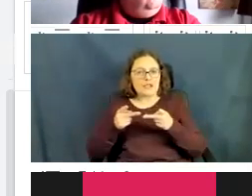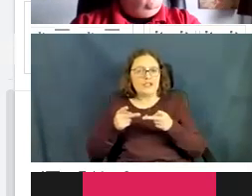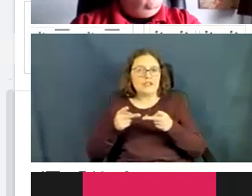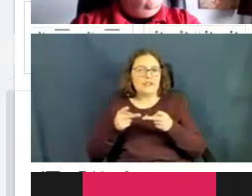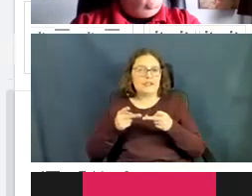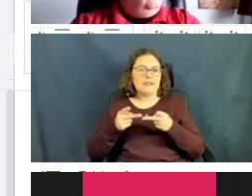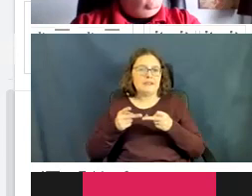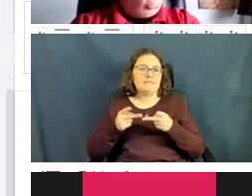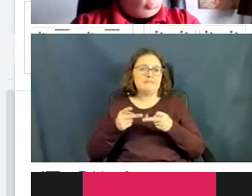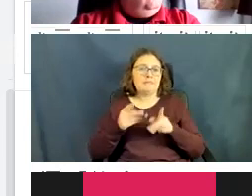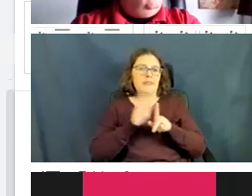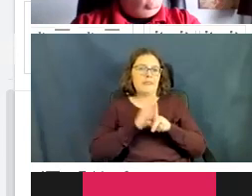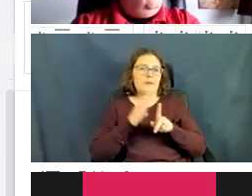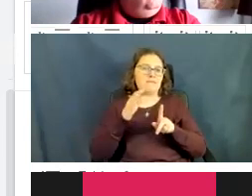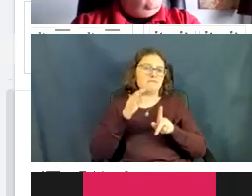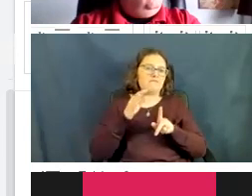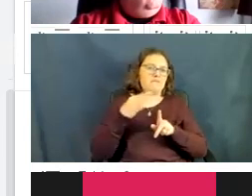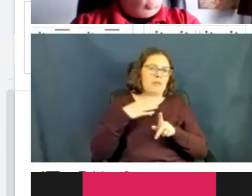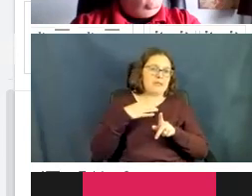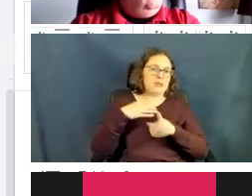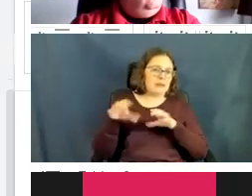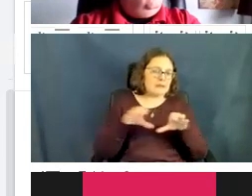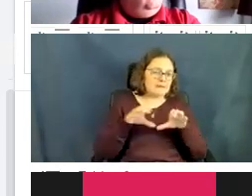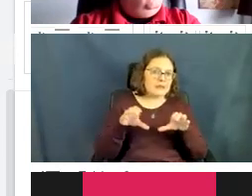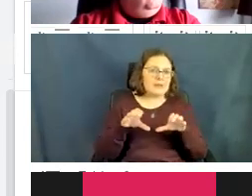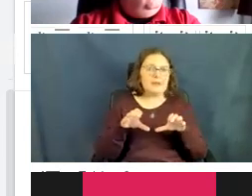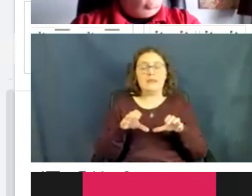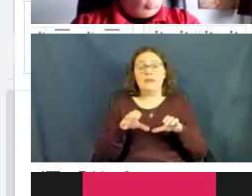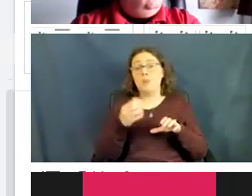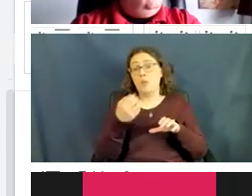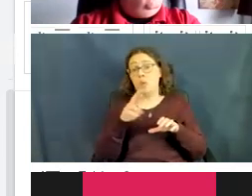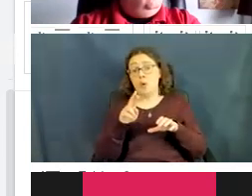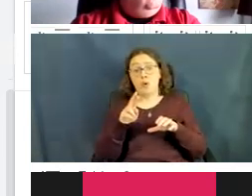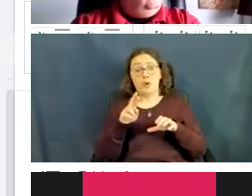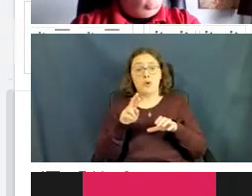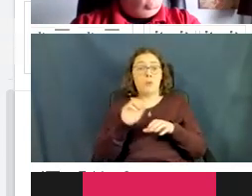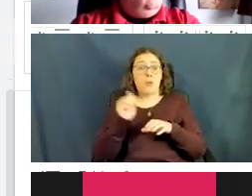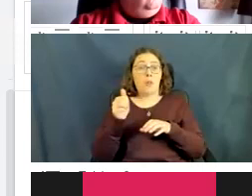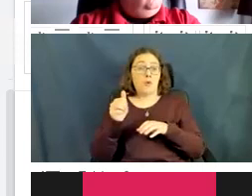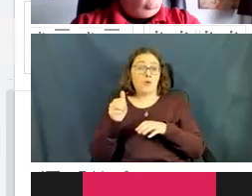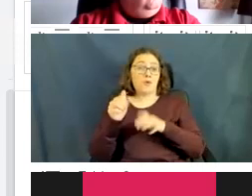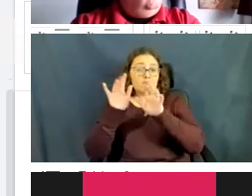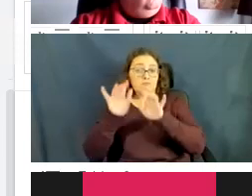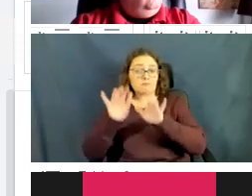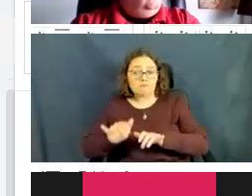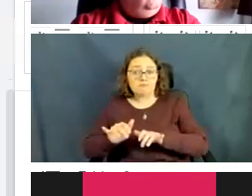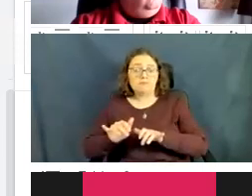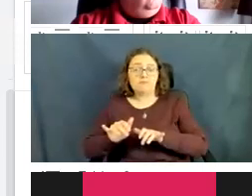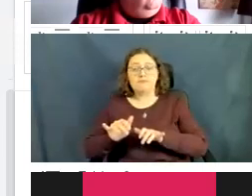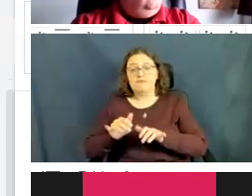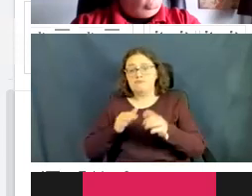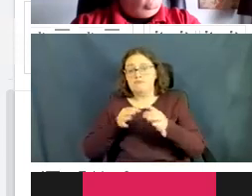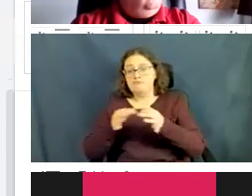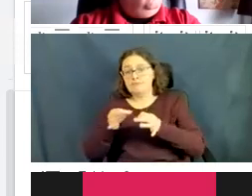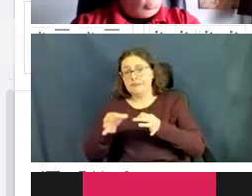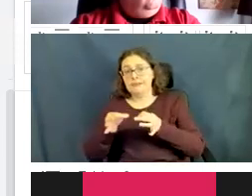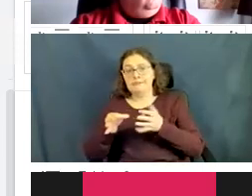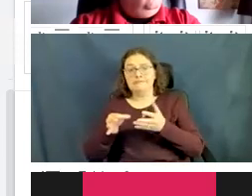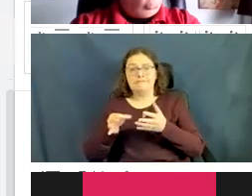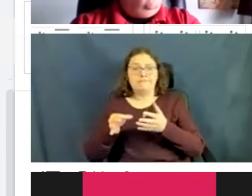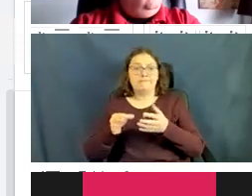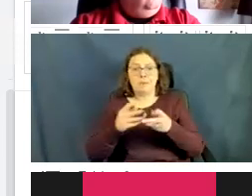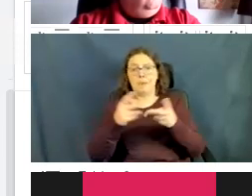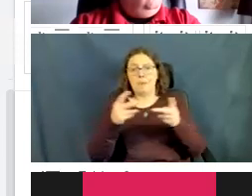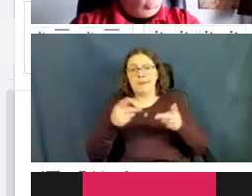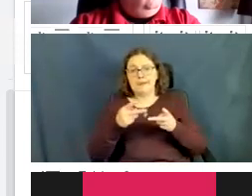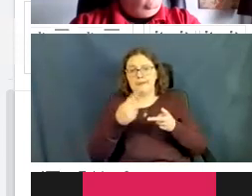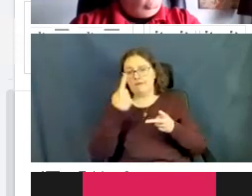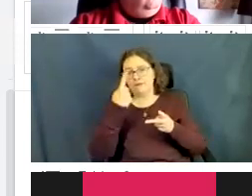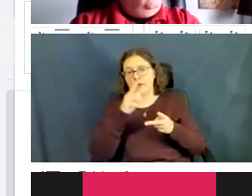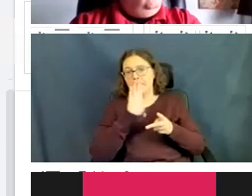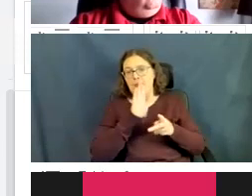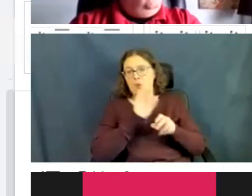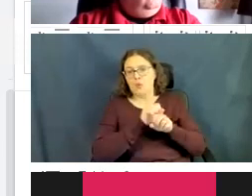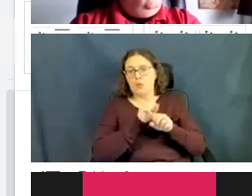corners and pull in and down it takes the full image and saves it so it doesn't